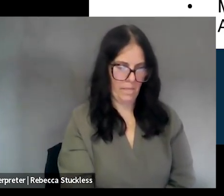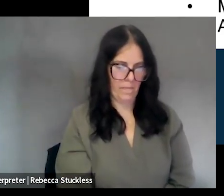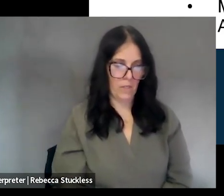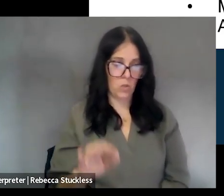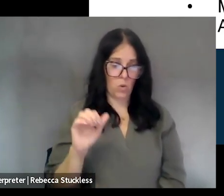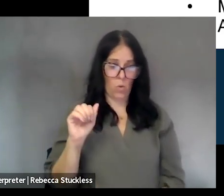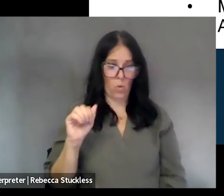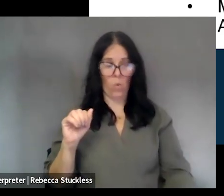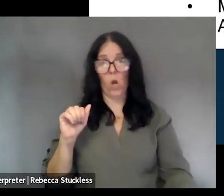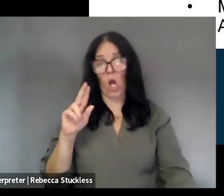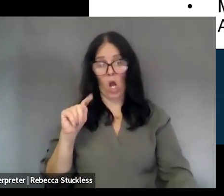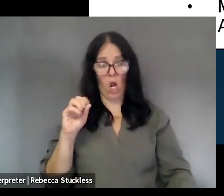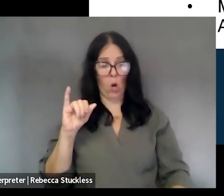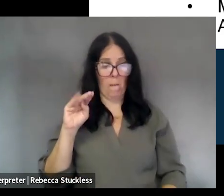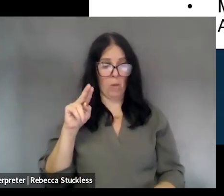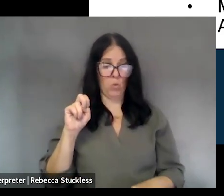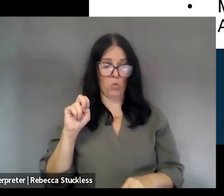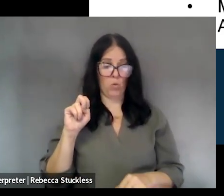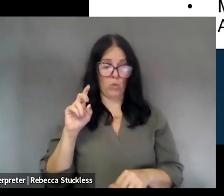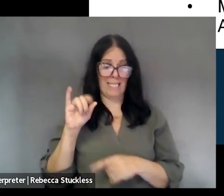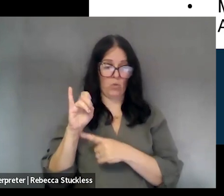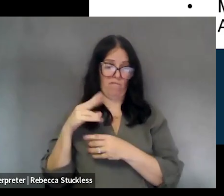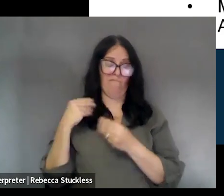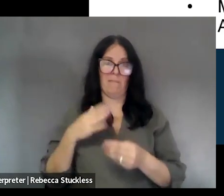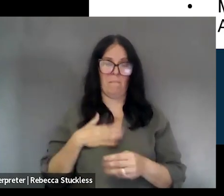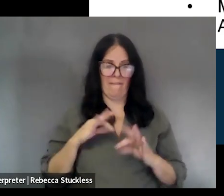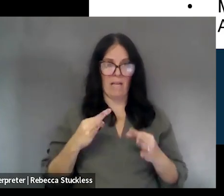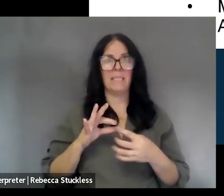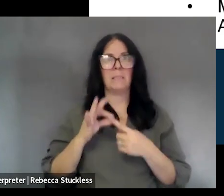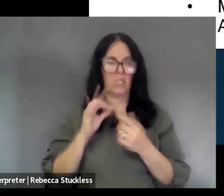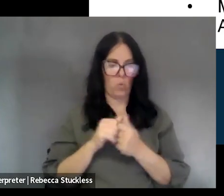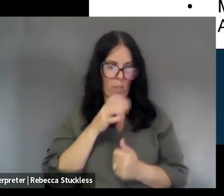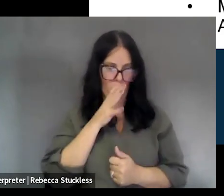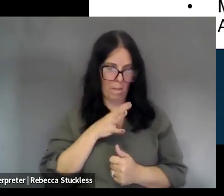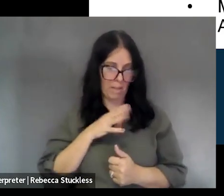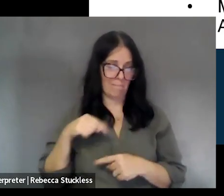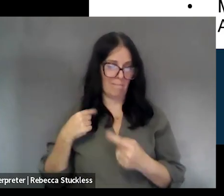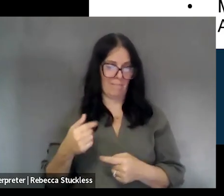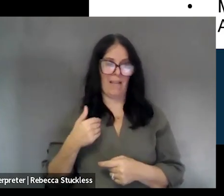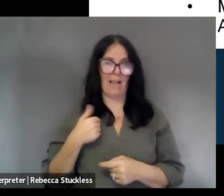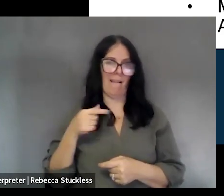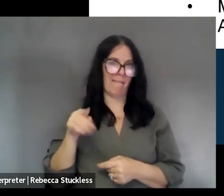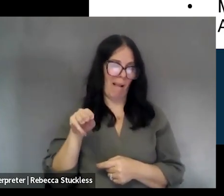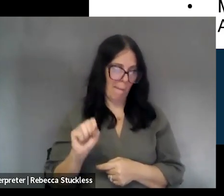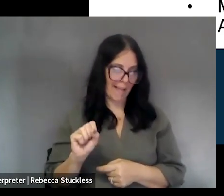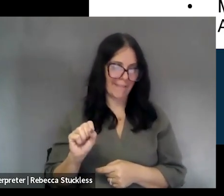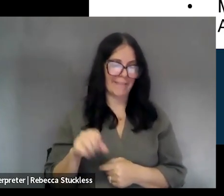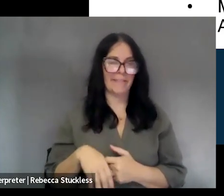in my family, especially among women. There have been cases of multiple sclerosis, lupus, and